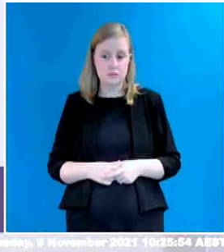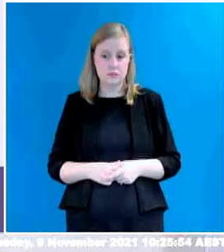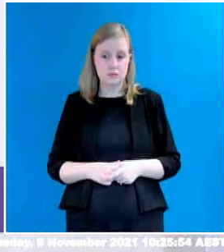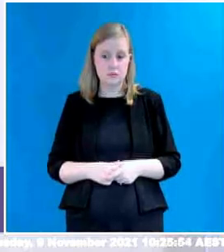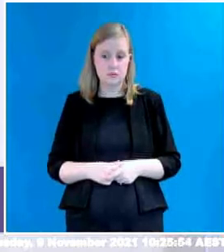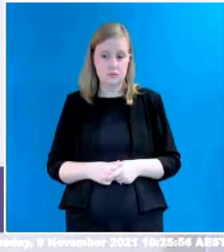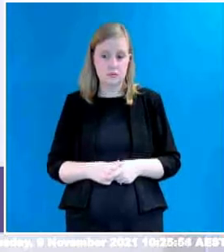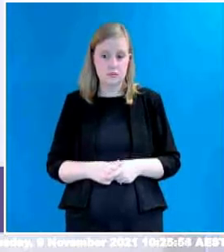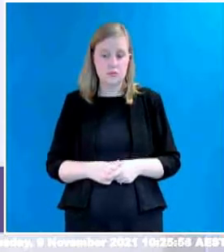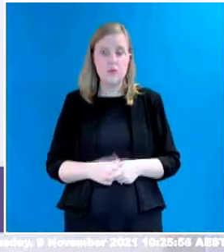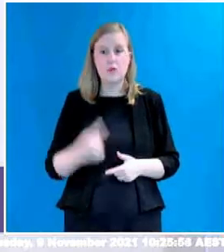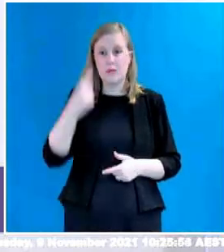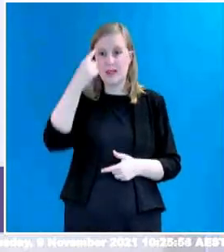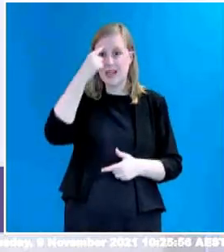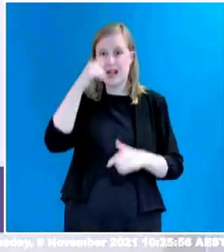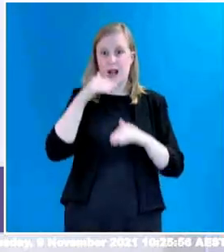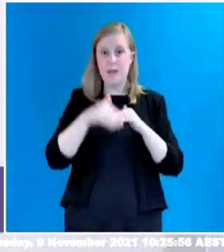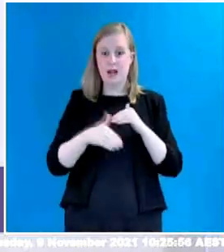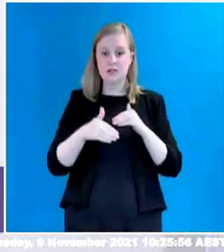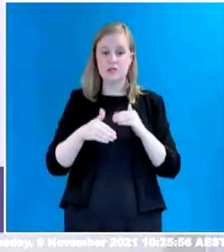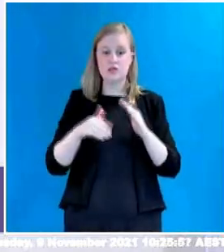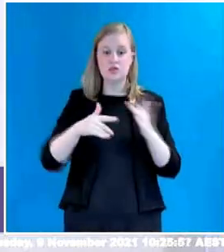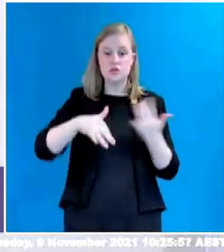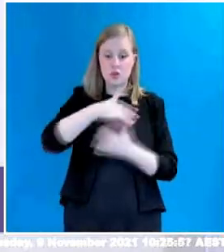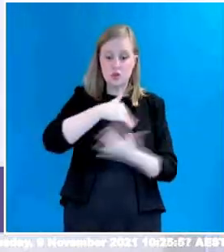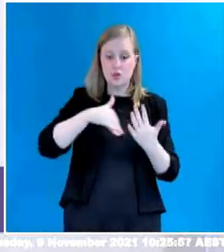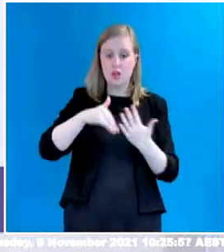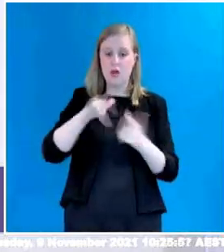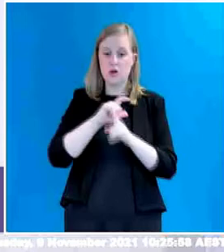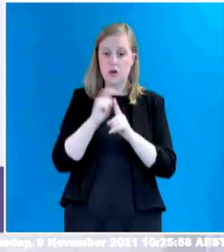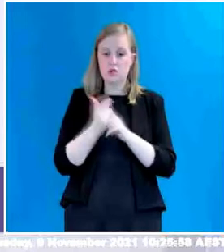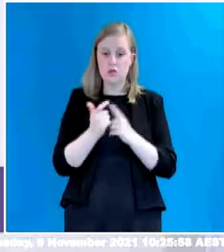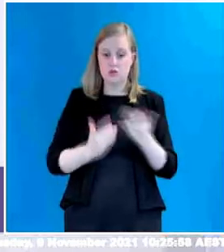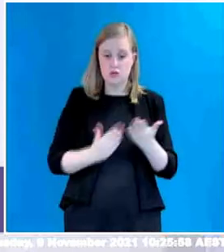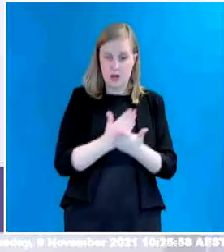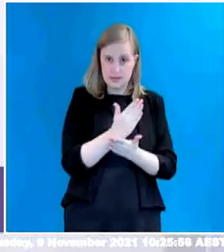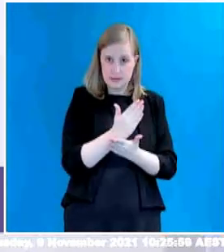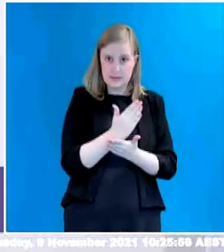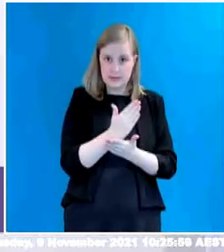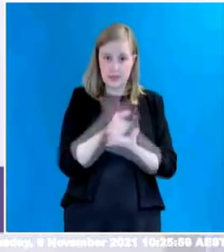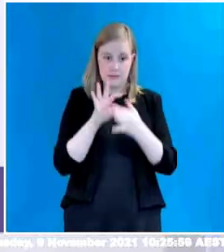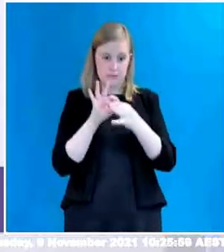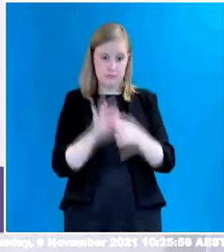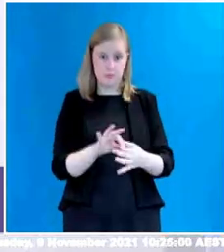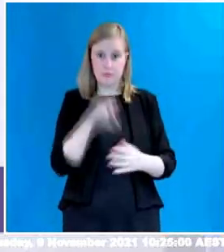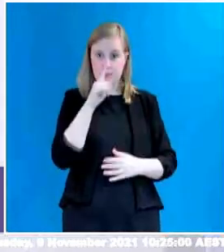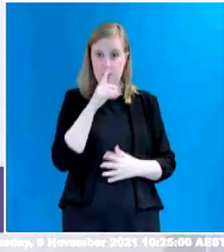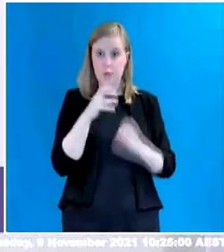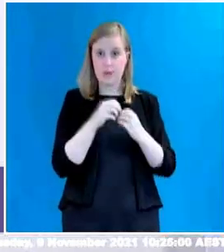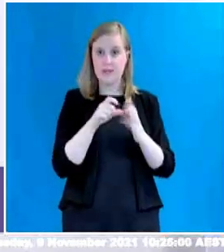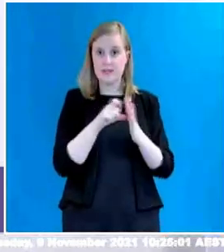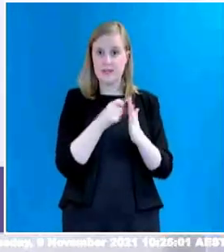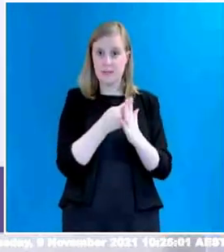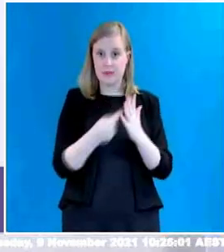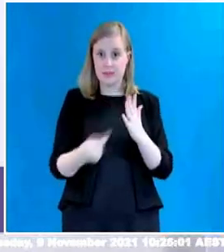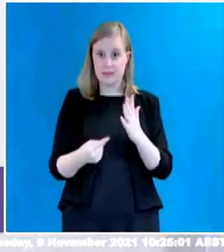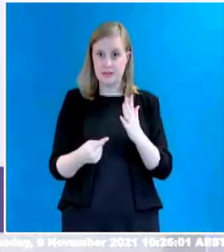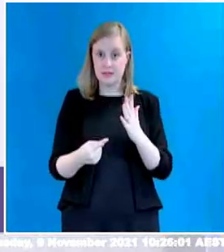cultural rights, the Human Rights Act works, and needs to work, with other